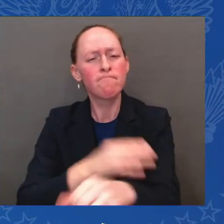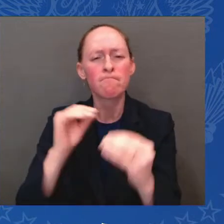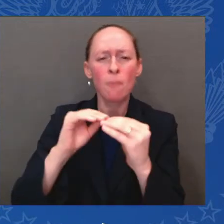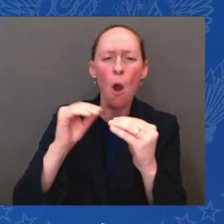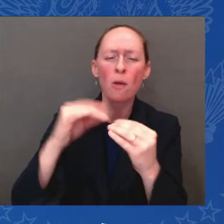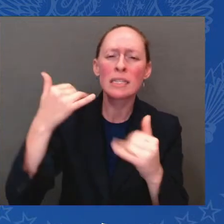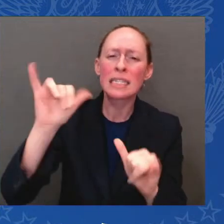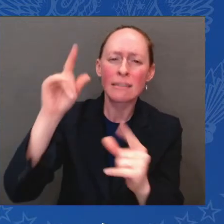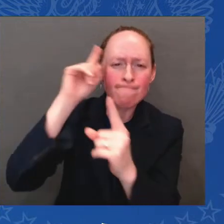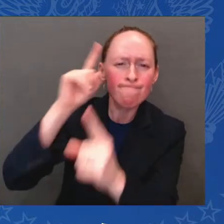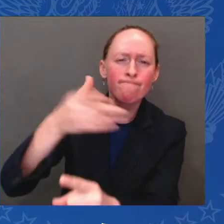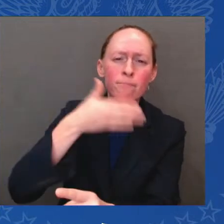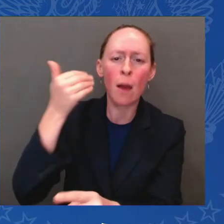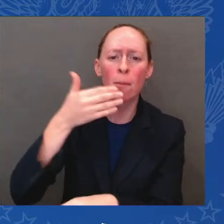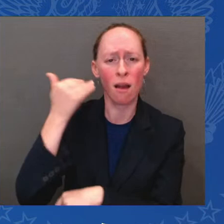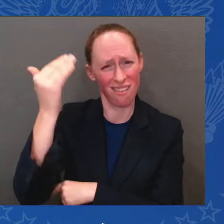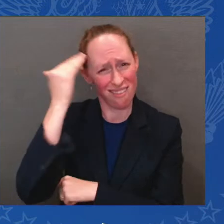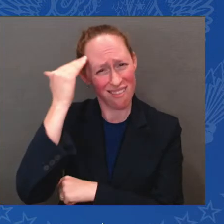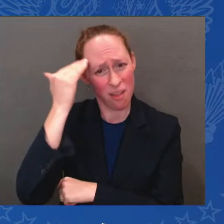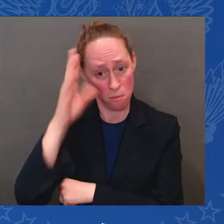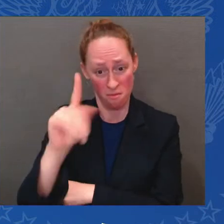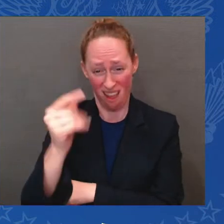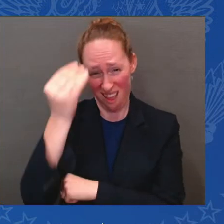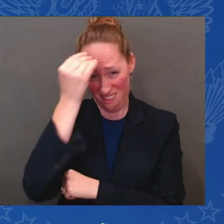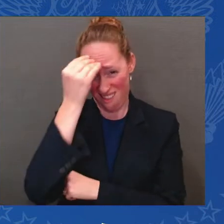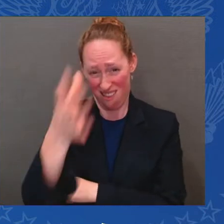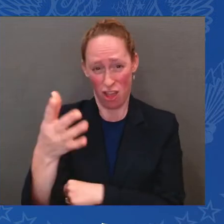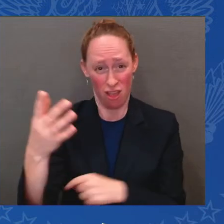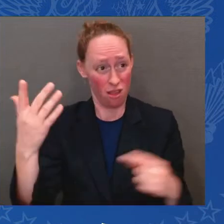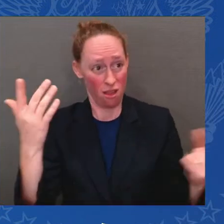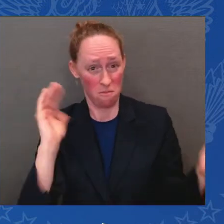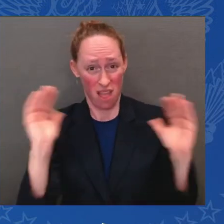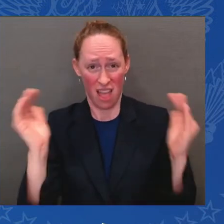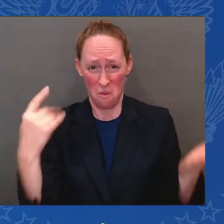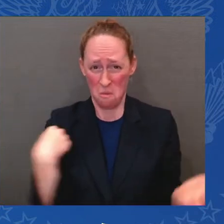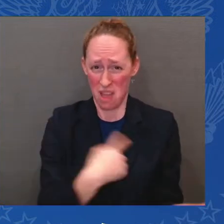in terms of our economy. Let's act like it. Let's act like it.